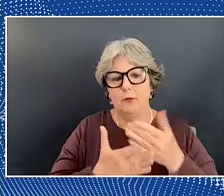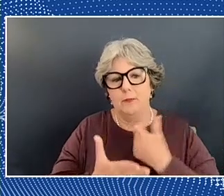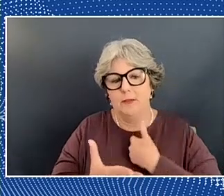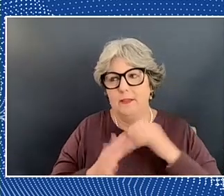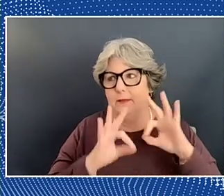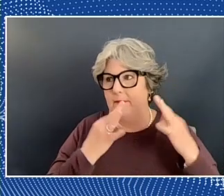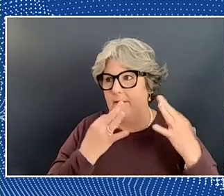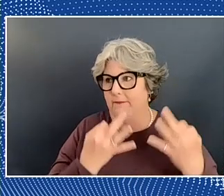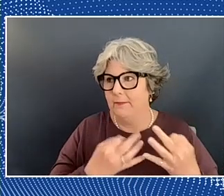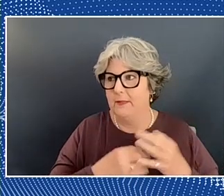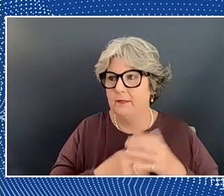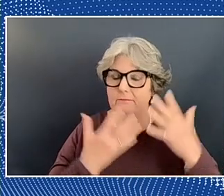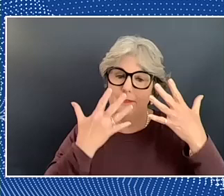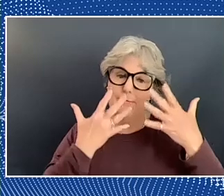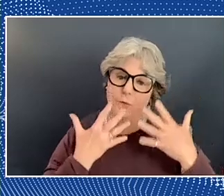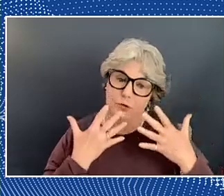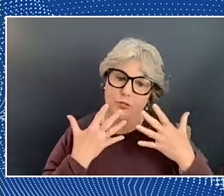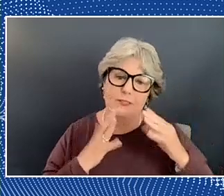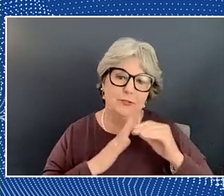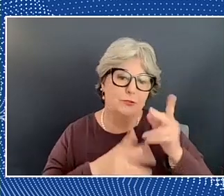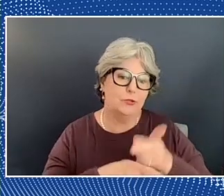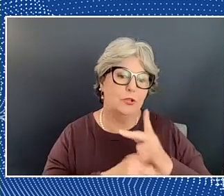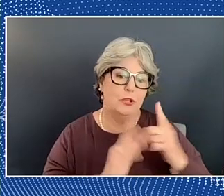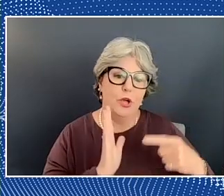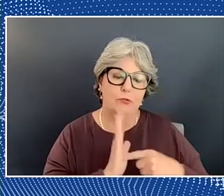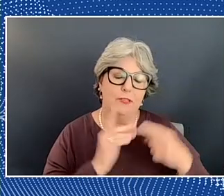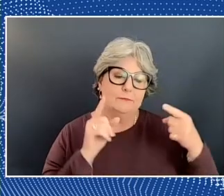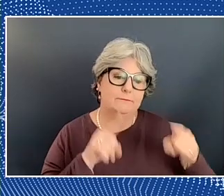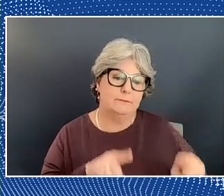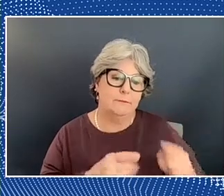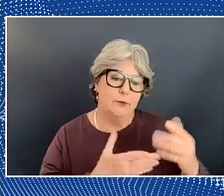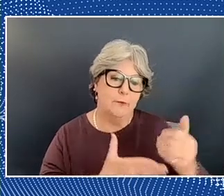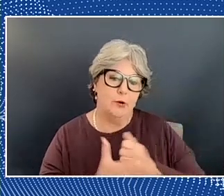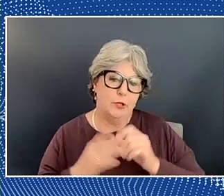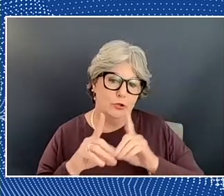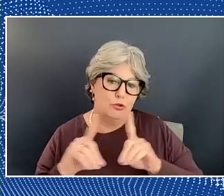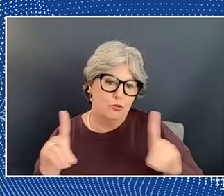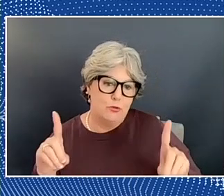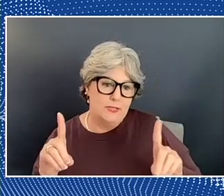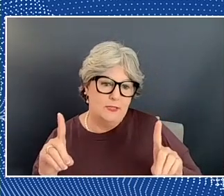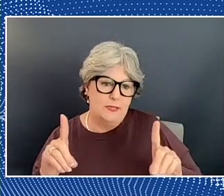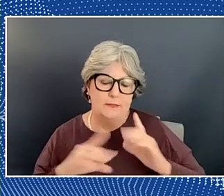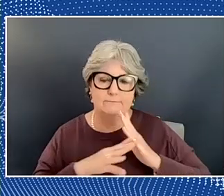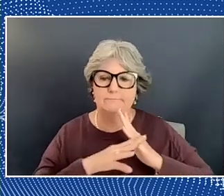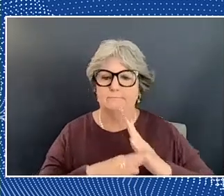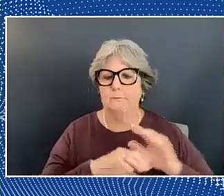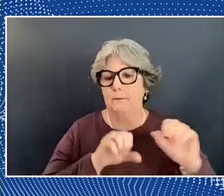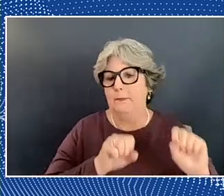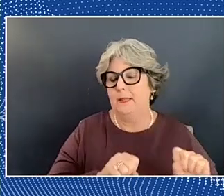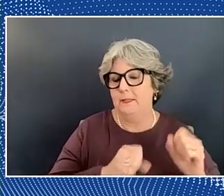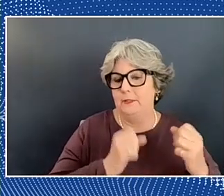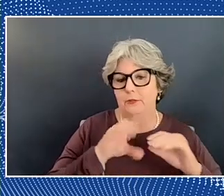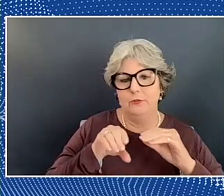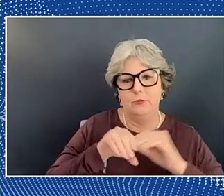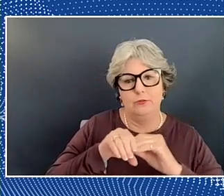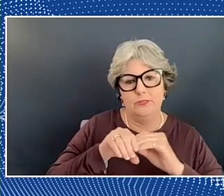Unfortunately, student loan debt incurred from earning my degrees has stifled my ability to save, build wealth, and acquire